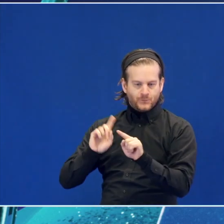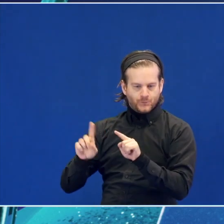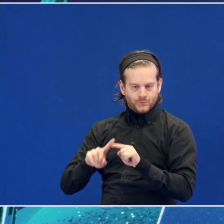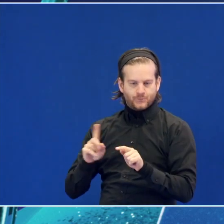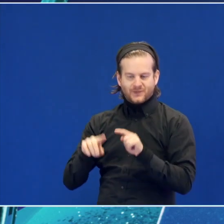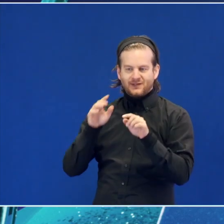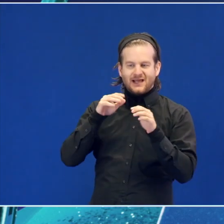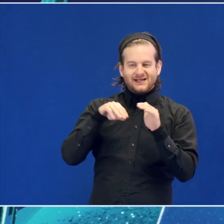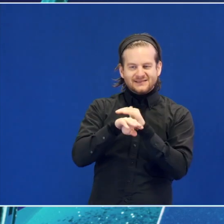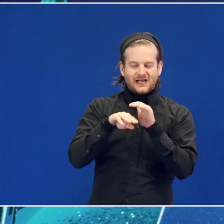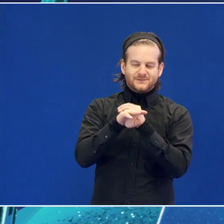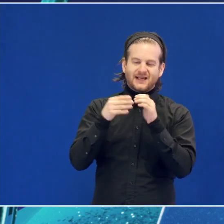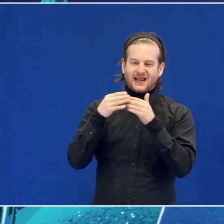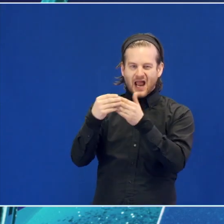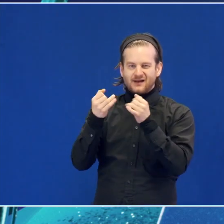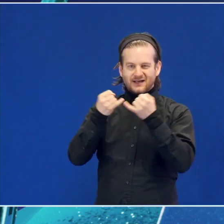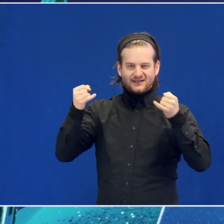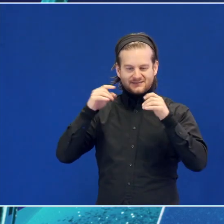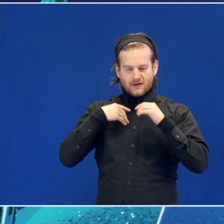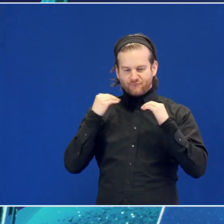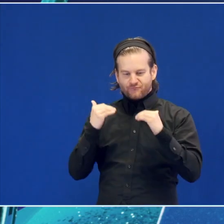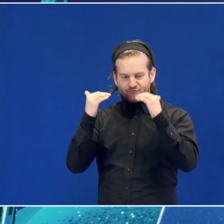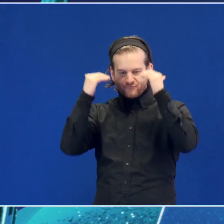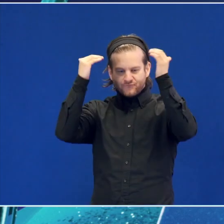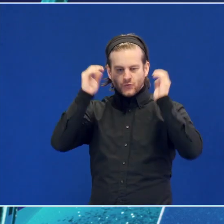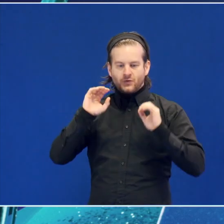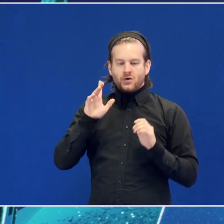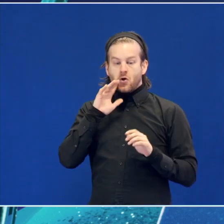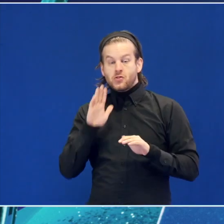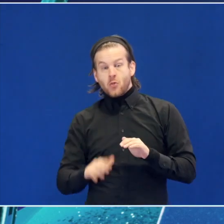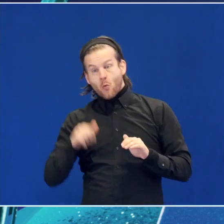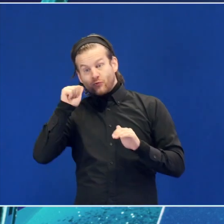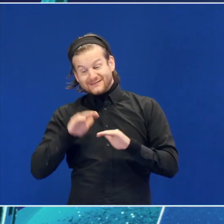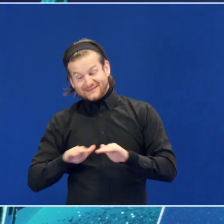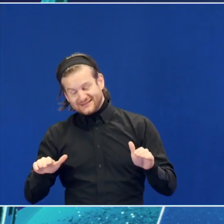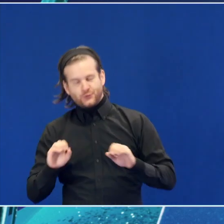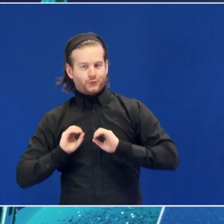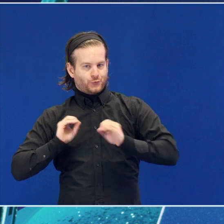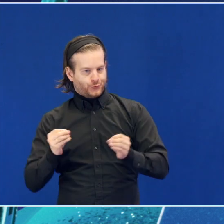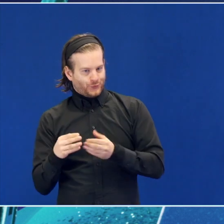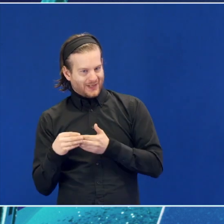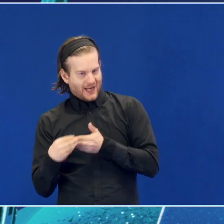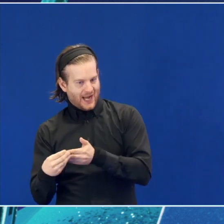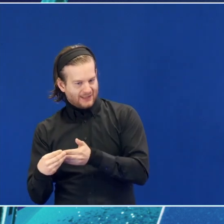and then the second level would be like just saying the word or the keyword, "Accessible" into the prompt,